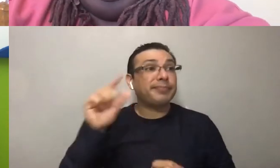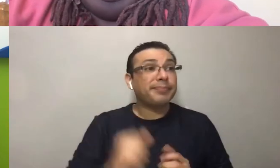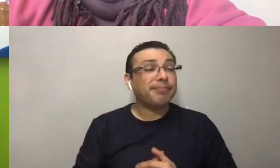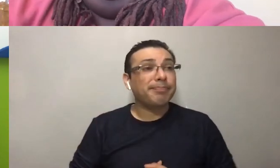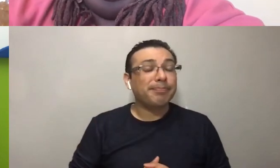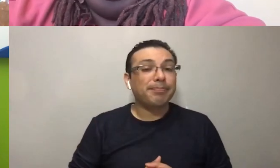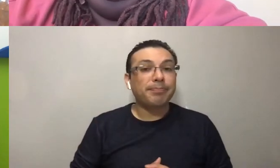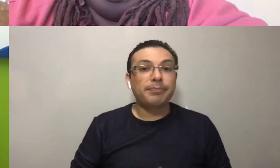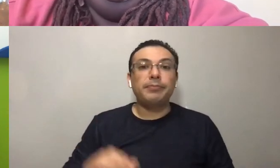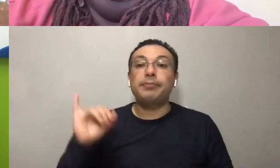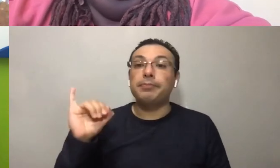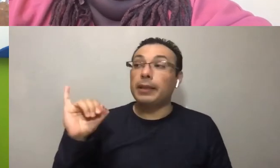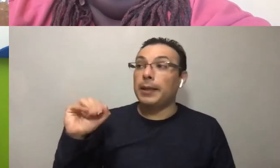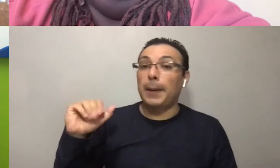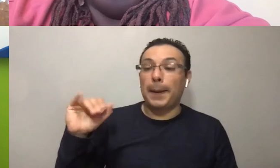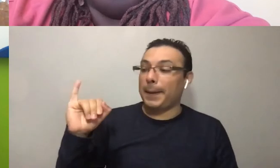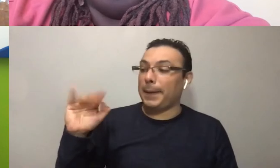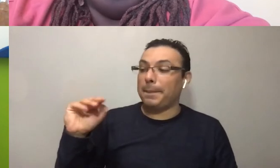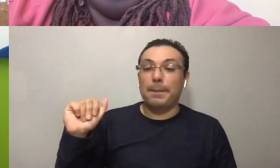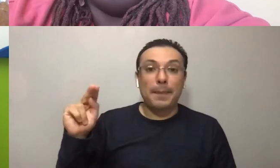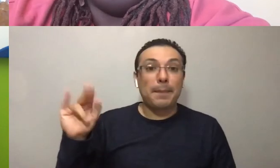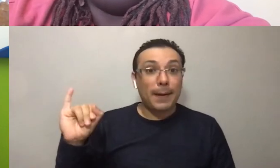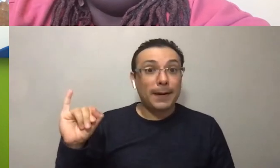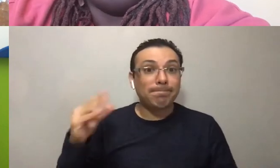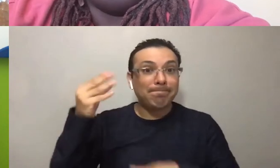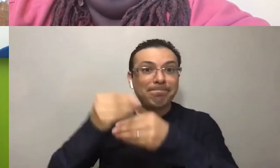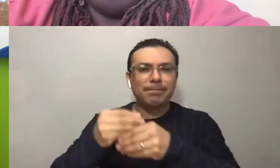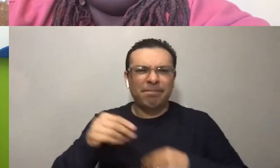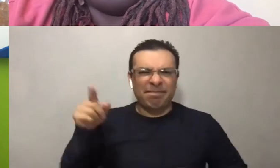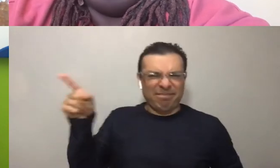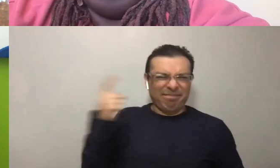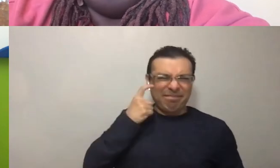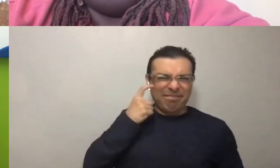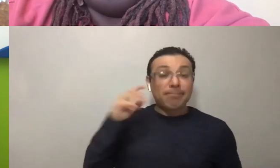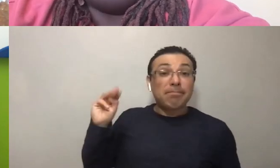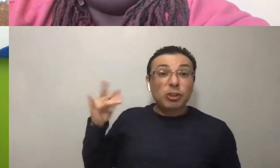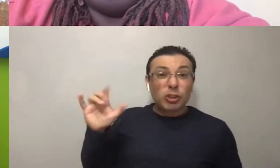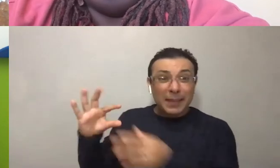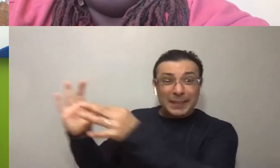I think that a lot of—and I want to broach this very delicately.